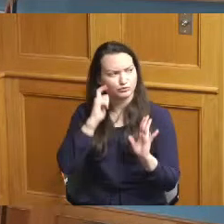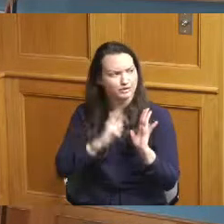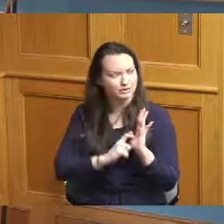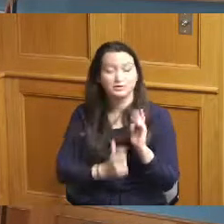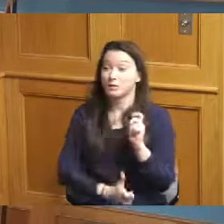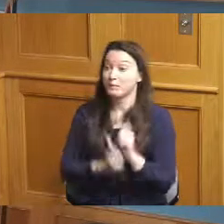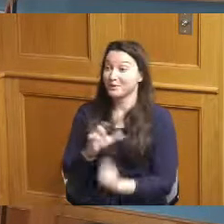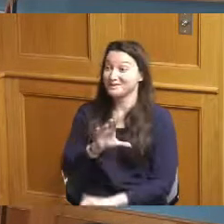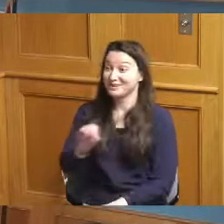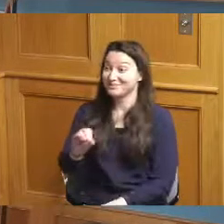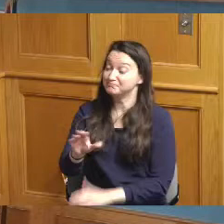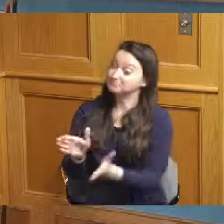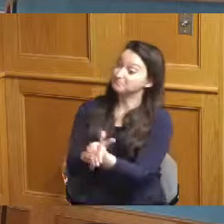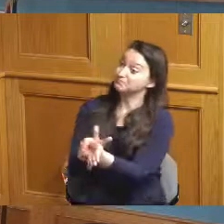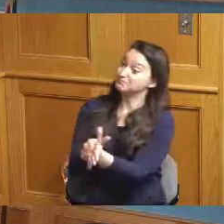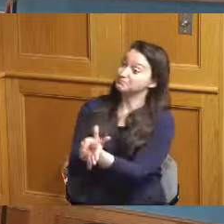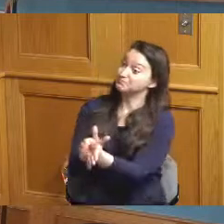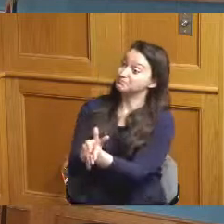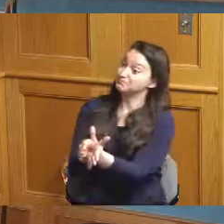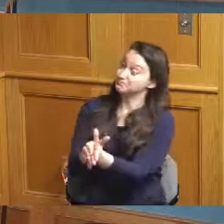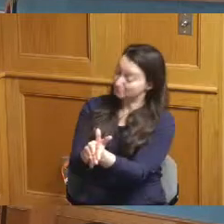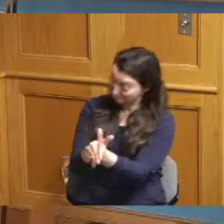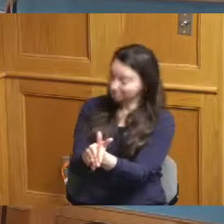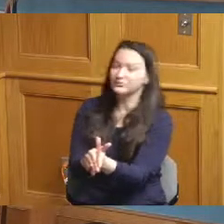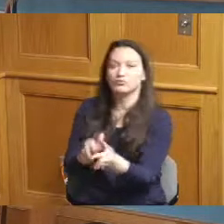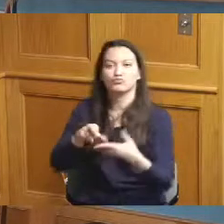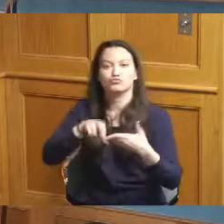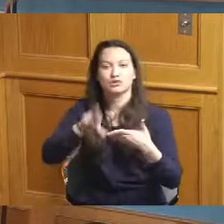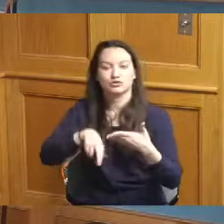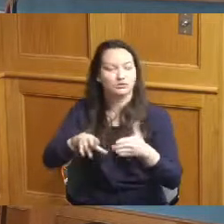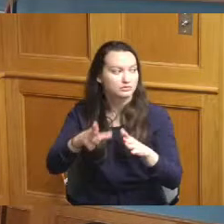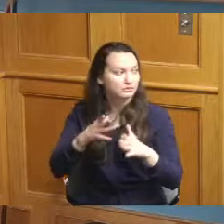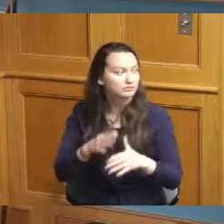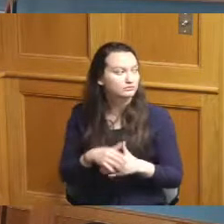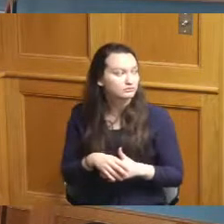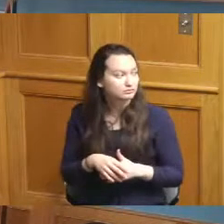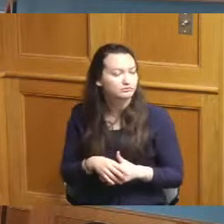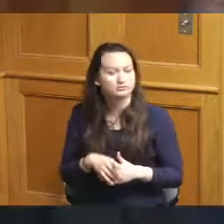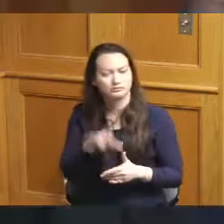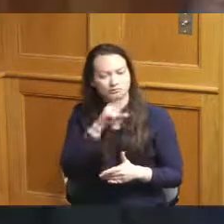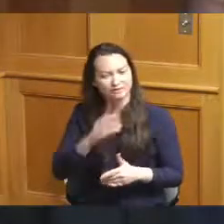companies did really well and I think these results are really very encouraging because